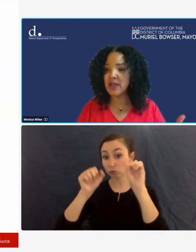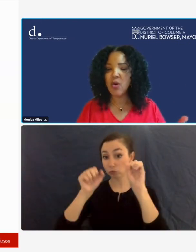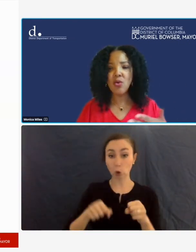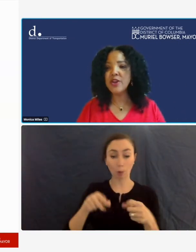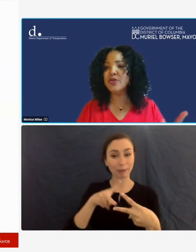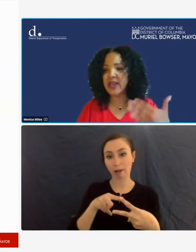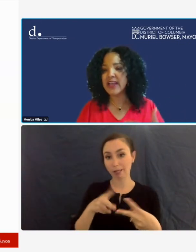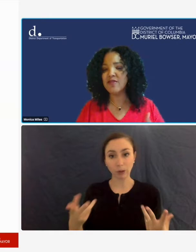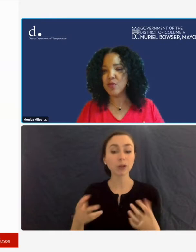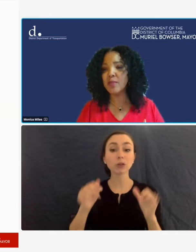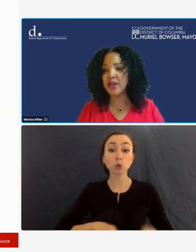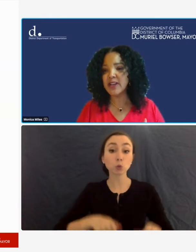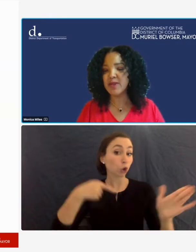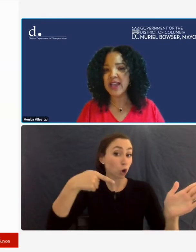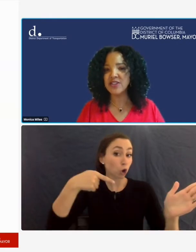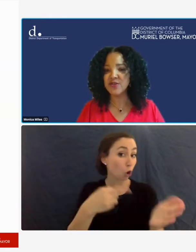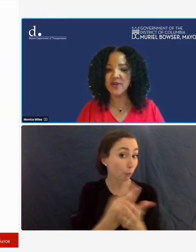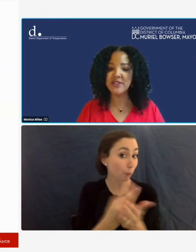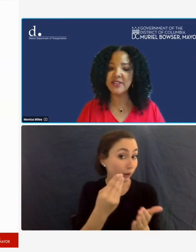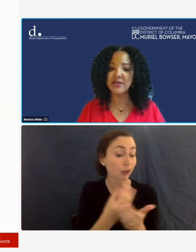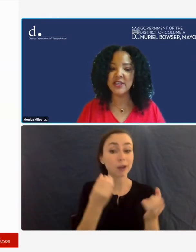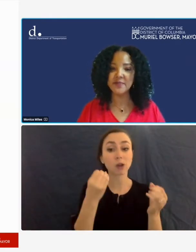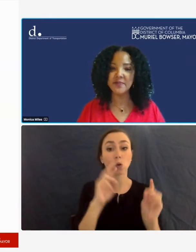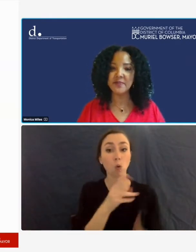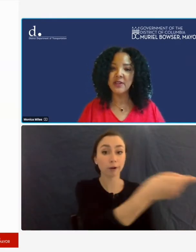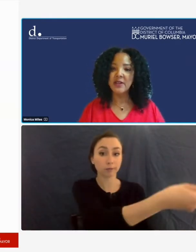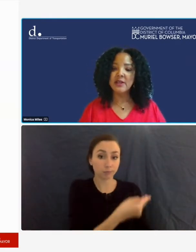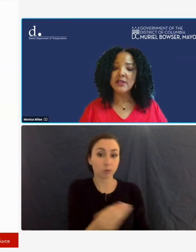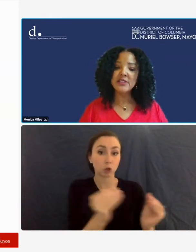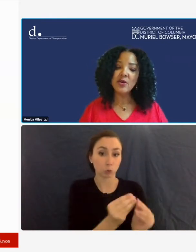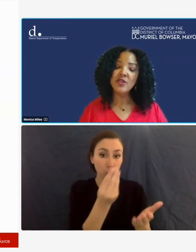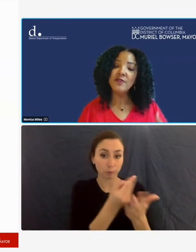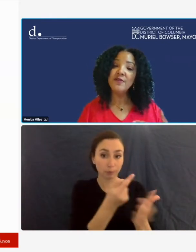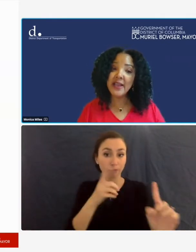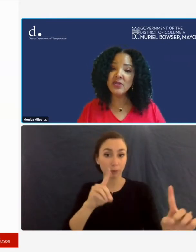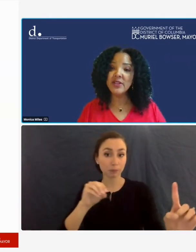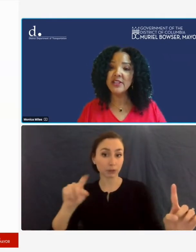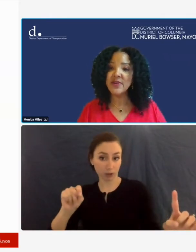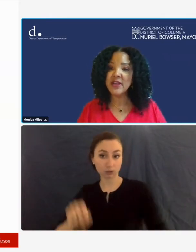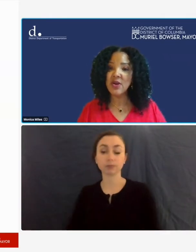you can have more money coming back to you from the dlt so the final indirect cost rate